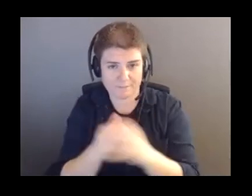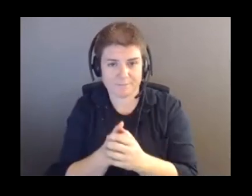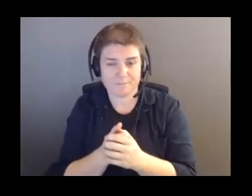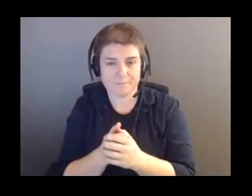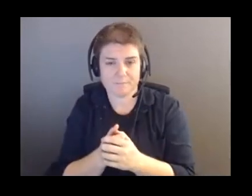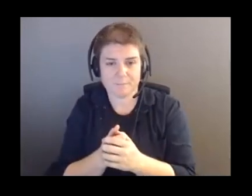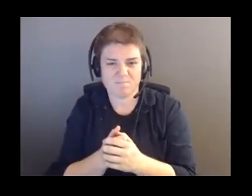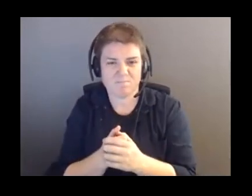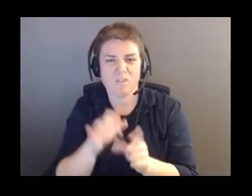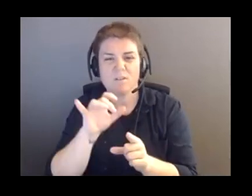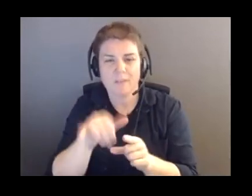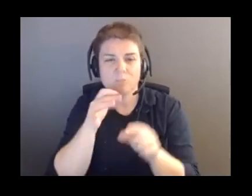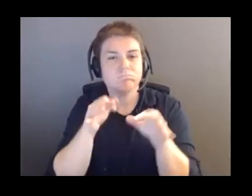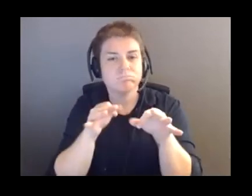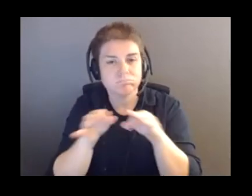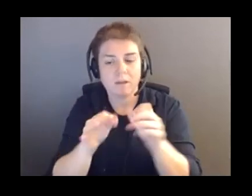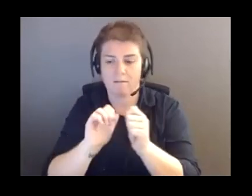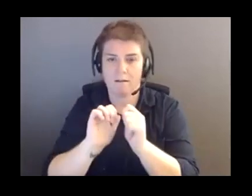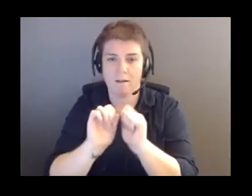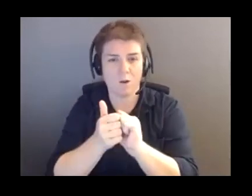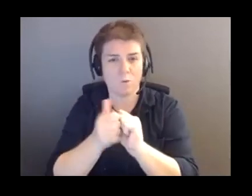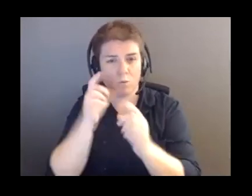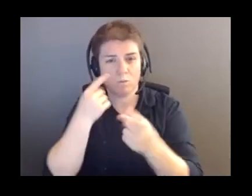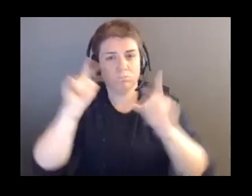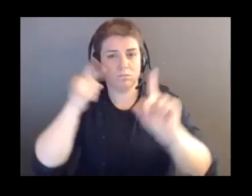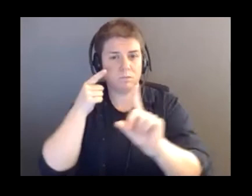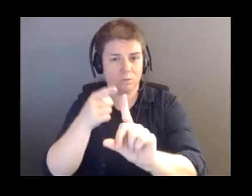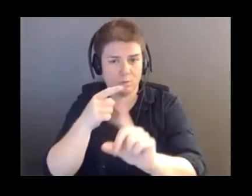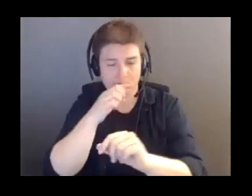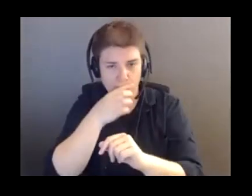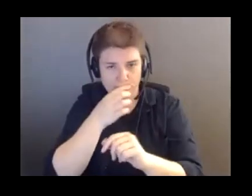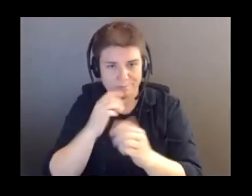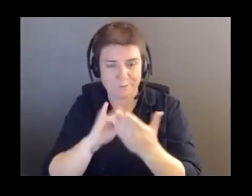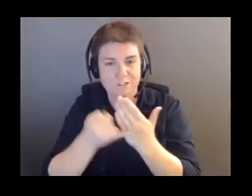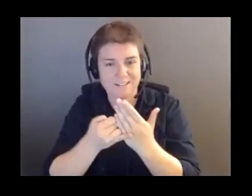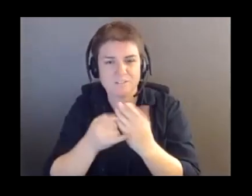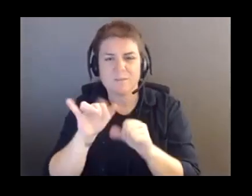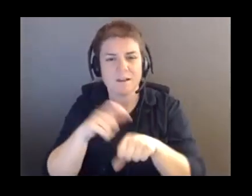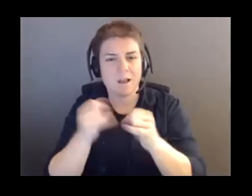tell us how you will accomplish your project. Your timeline and work plan Include all important